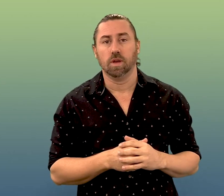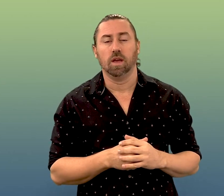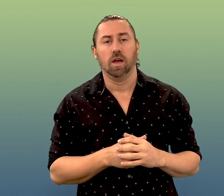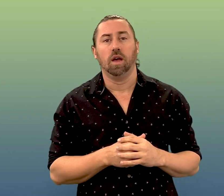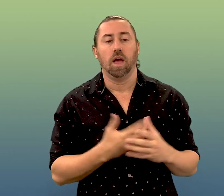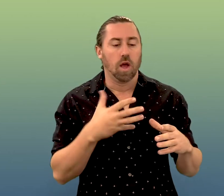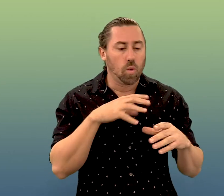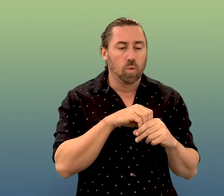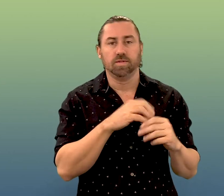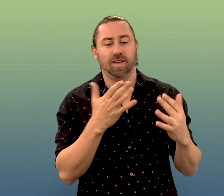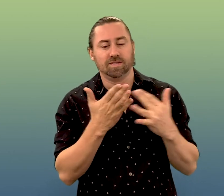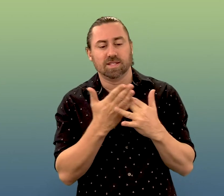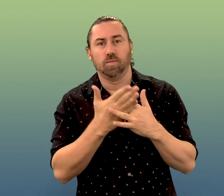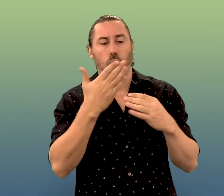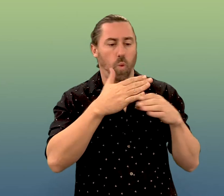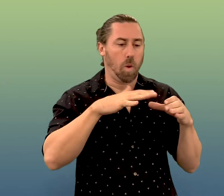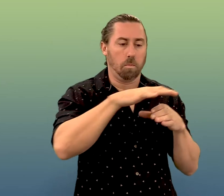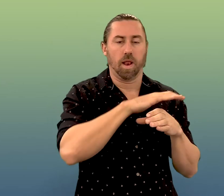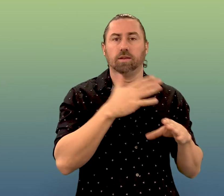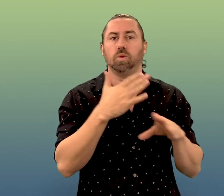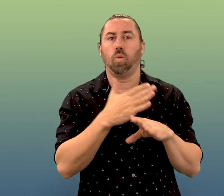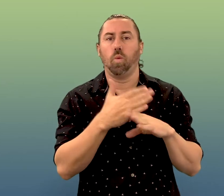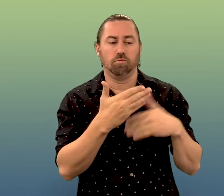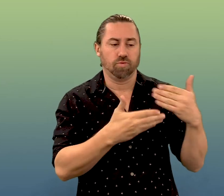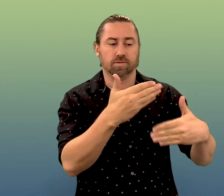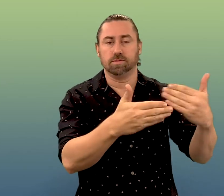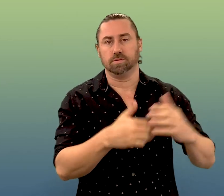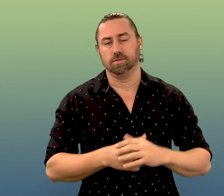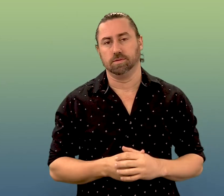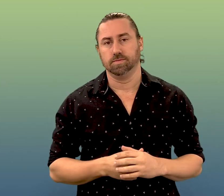Accessible and inclusive TMR workplaces and work practices.